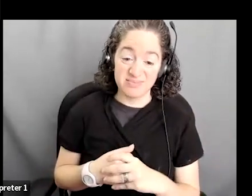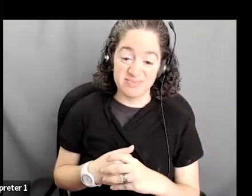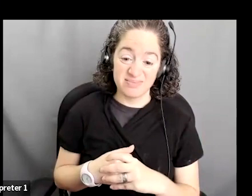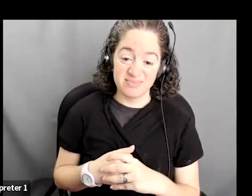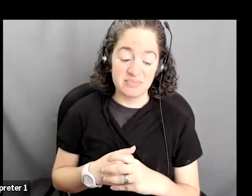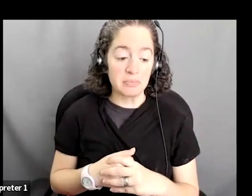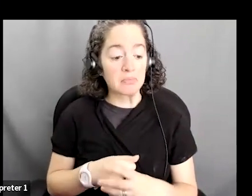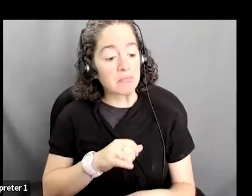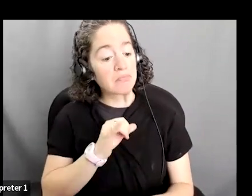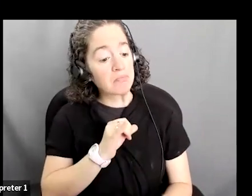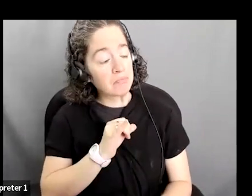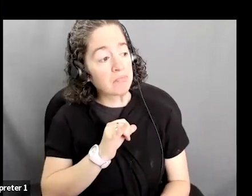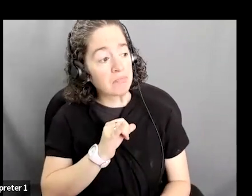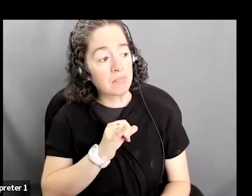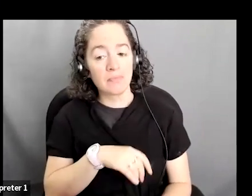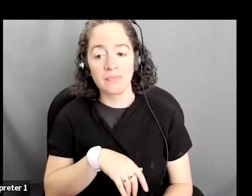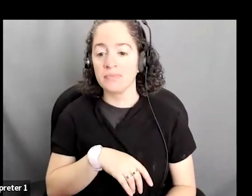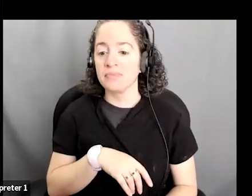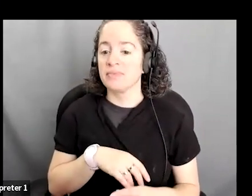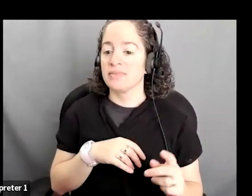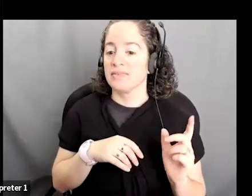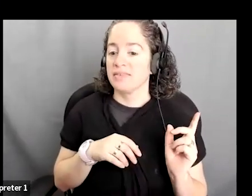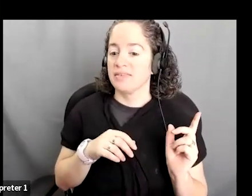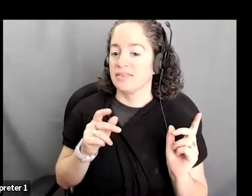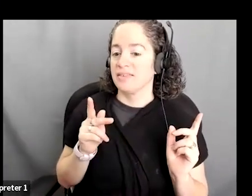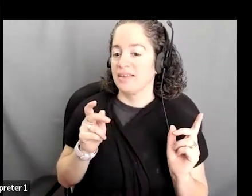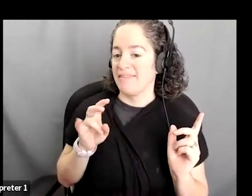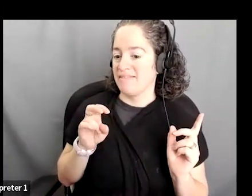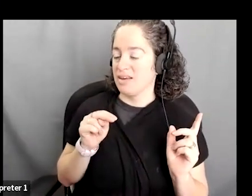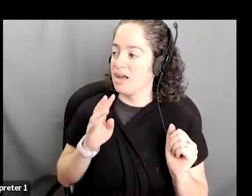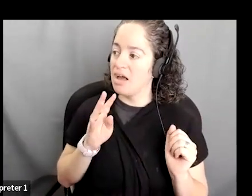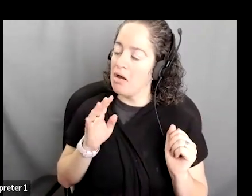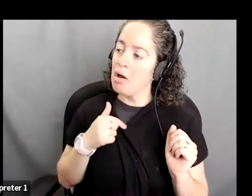Great. I know this isn't always feasible, but I don't know.